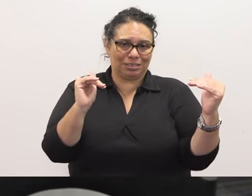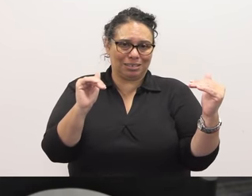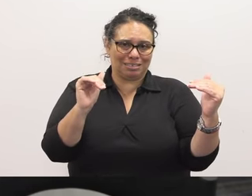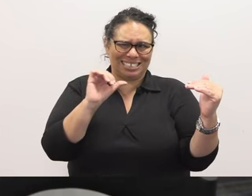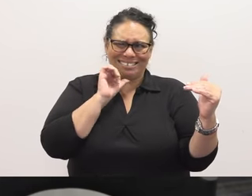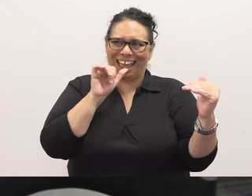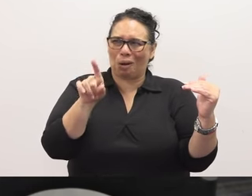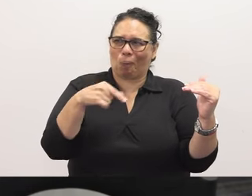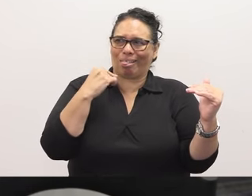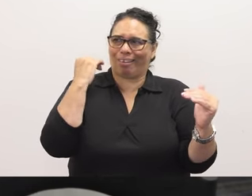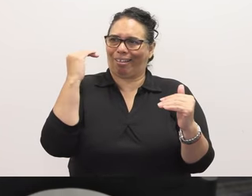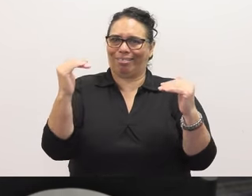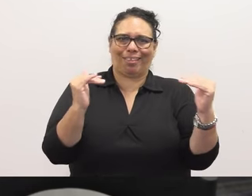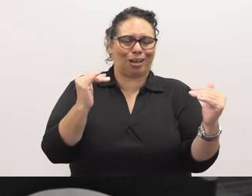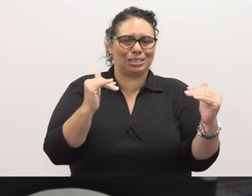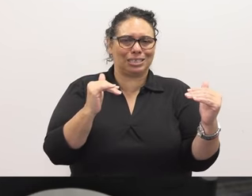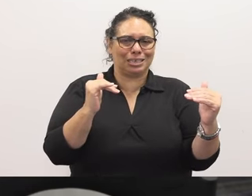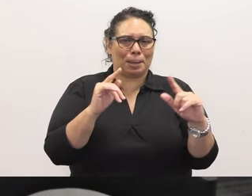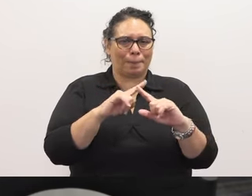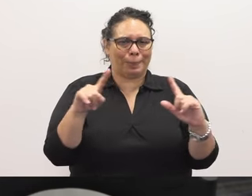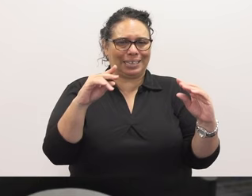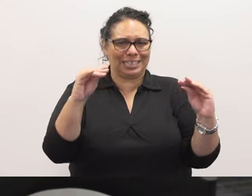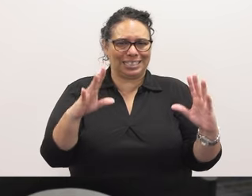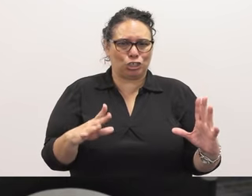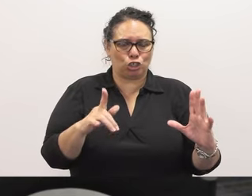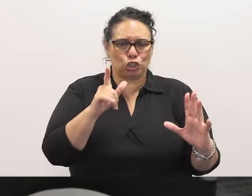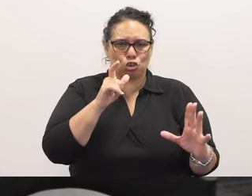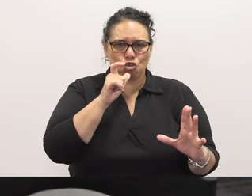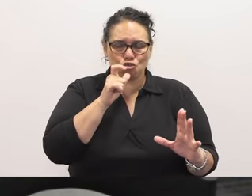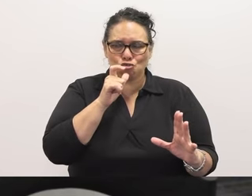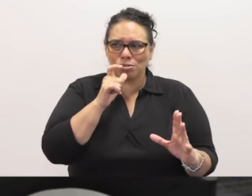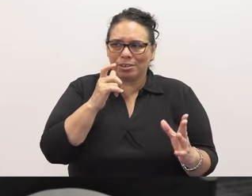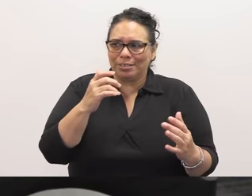was one of the bravest things that I've seen.